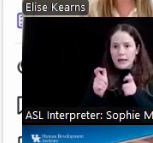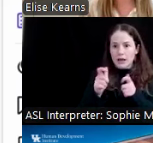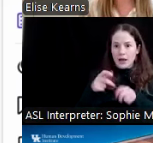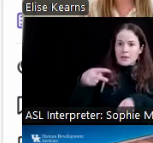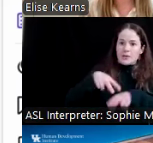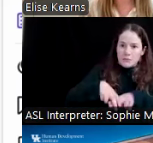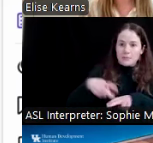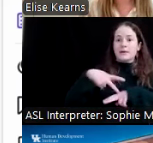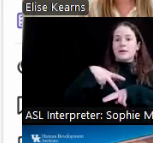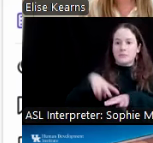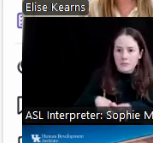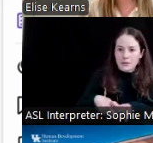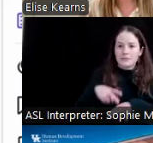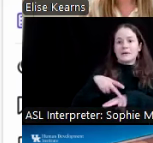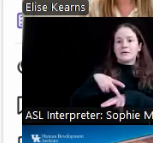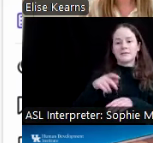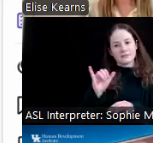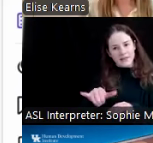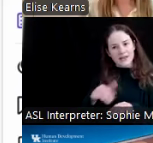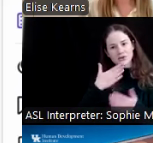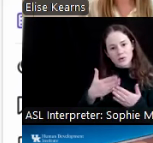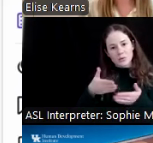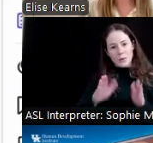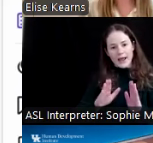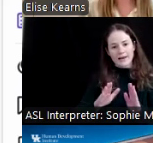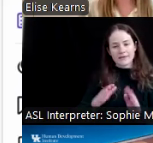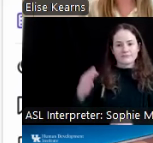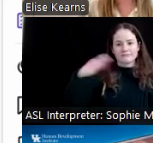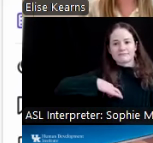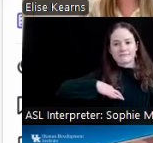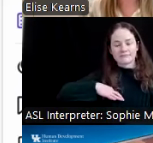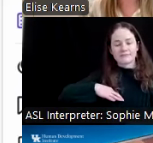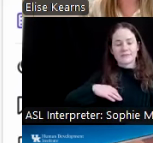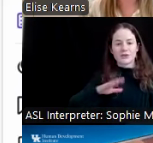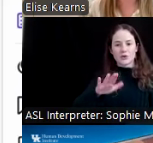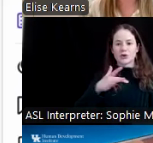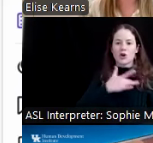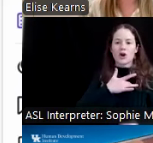very good way to get your cardiovascular fitness in those minutes in. Okay, so I